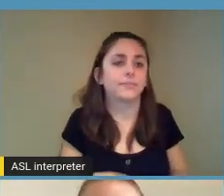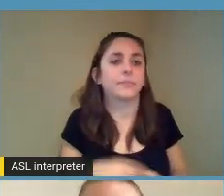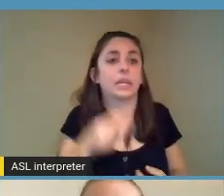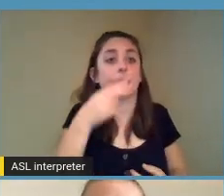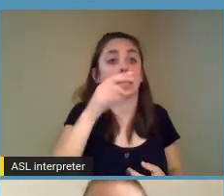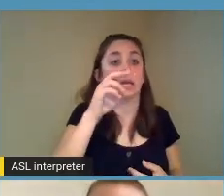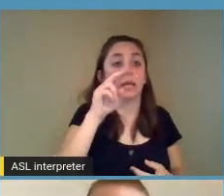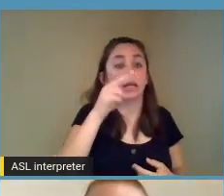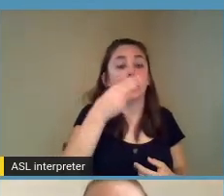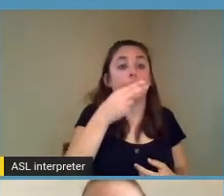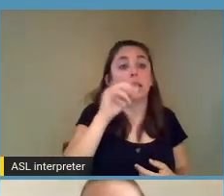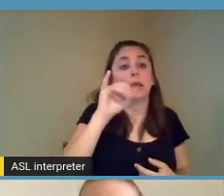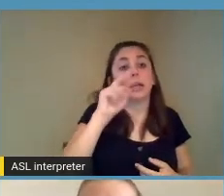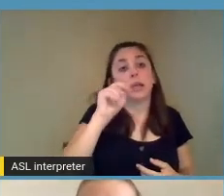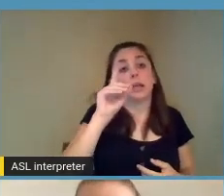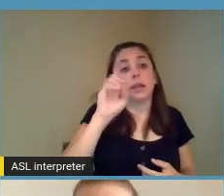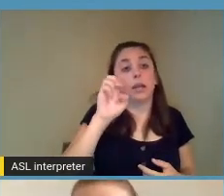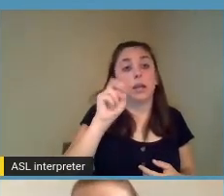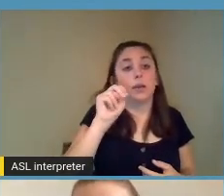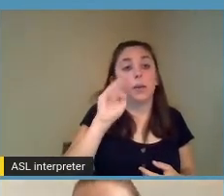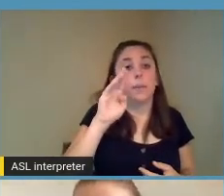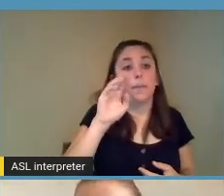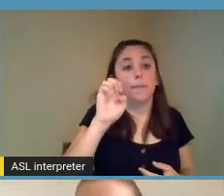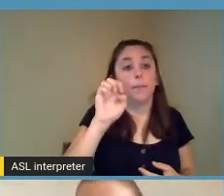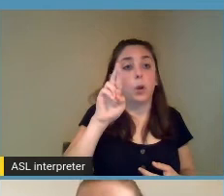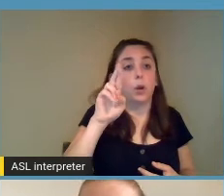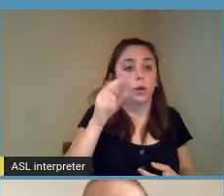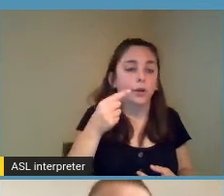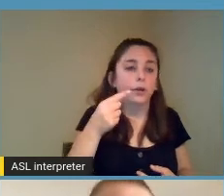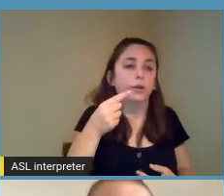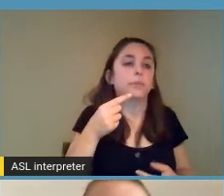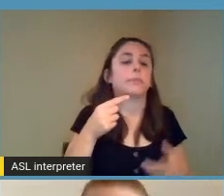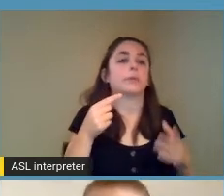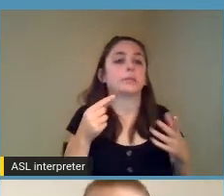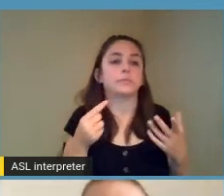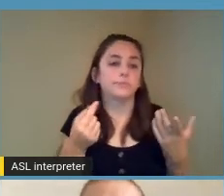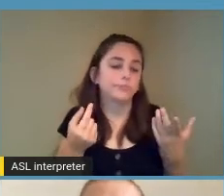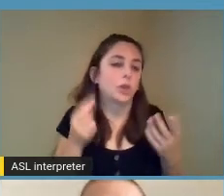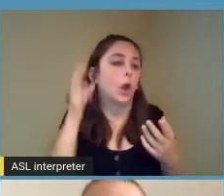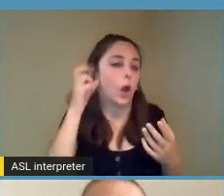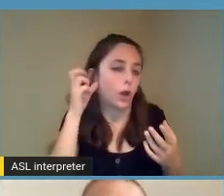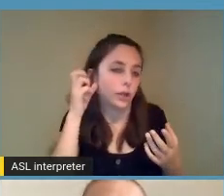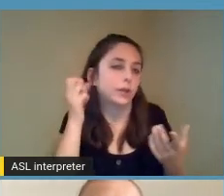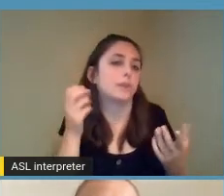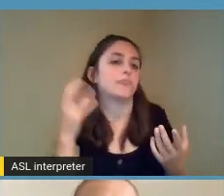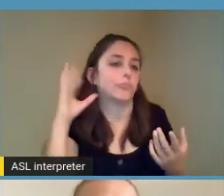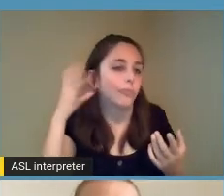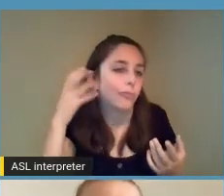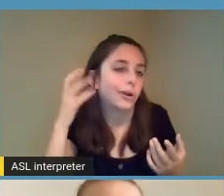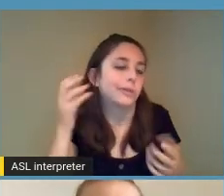designed for audio that is spoken audio right, audio storytelling, radio, it is made for